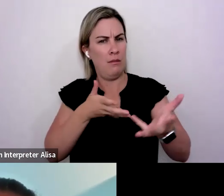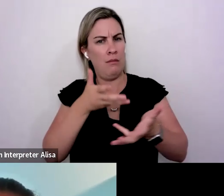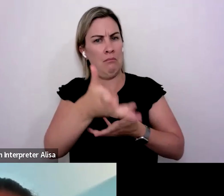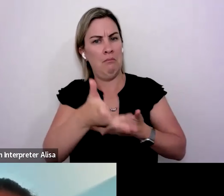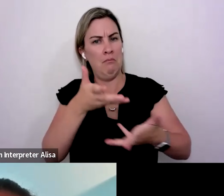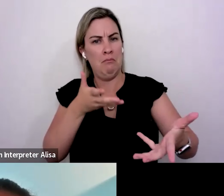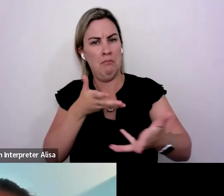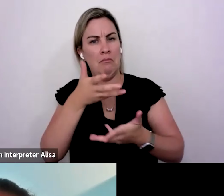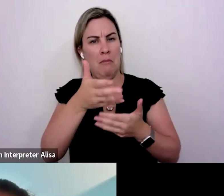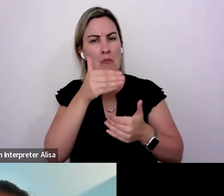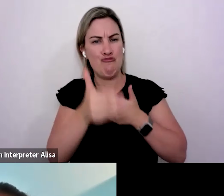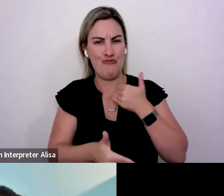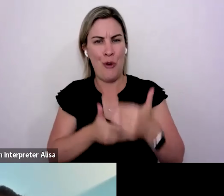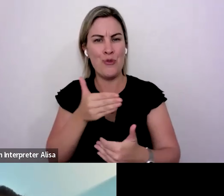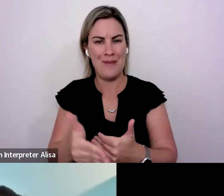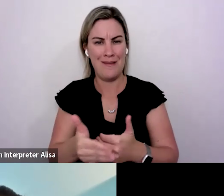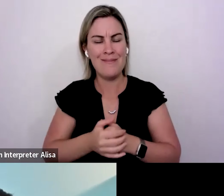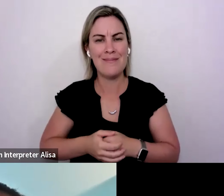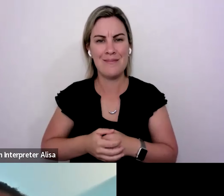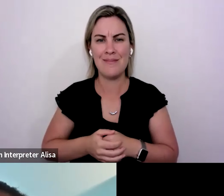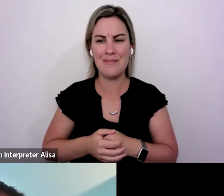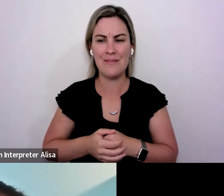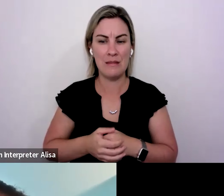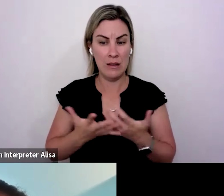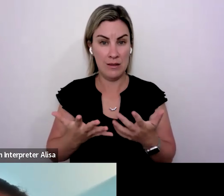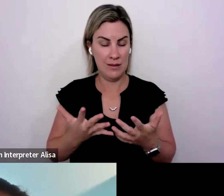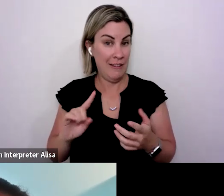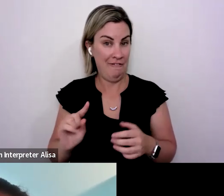the sort of thought of an idea and make sure that